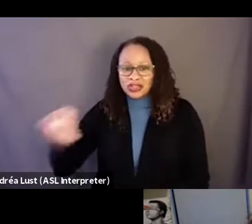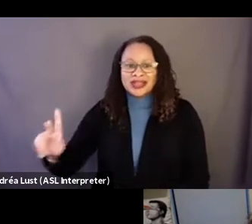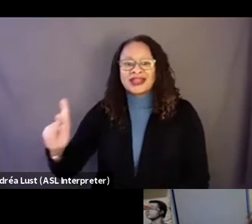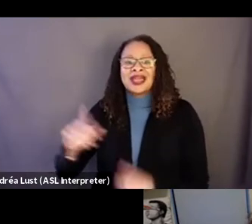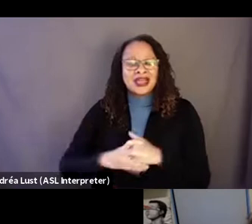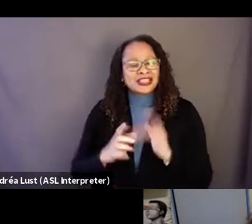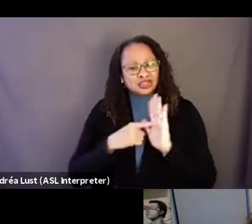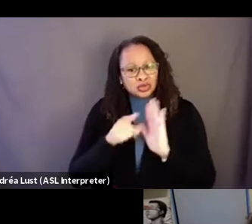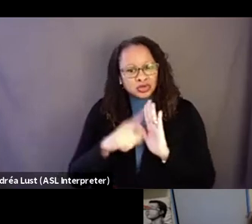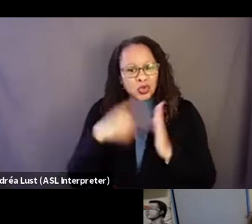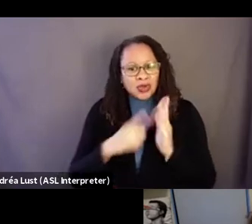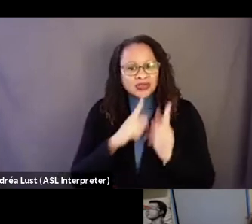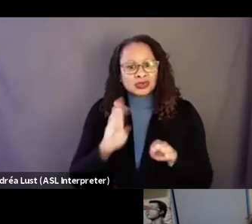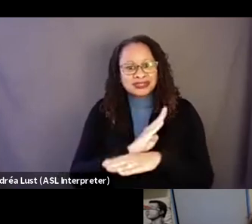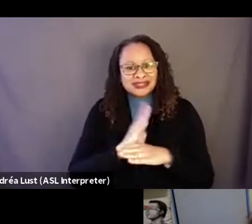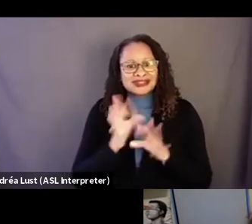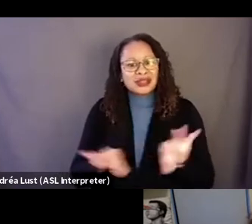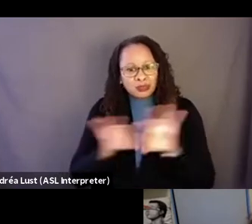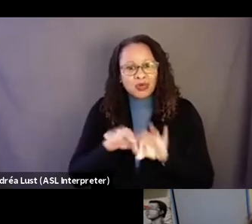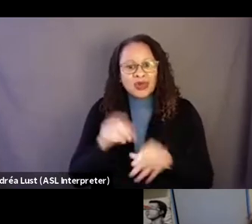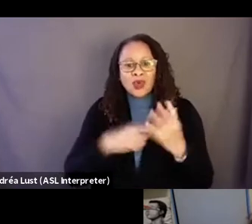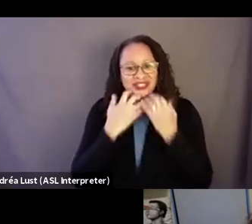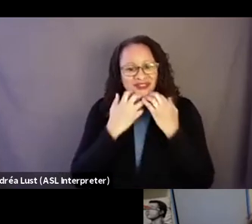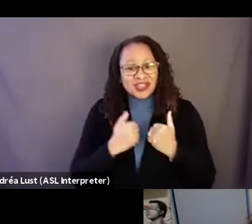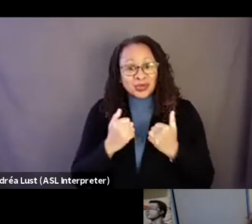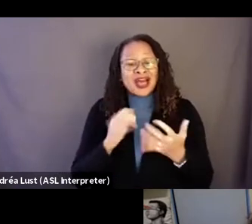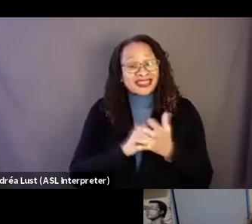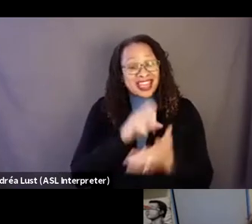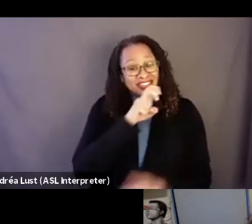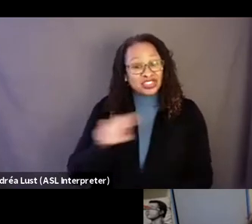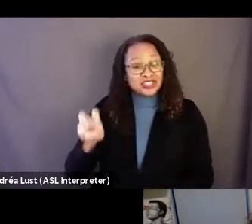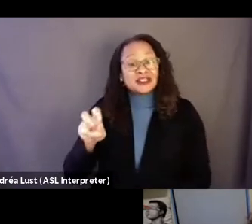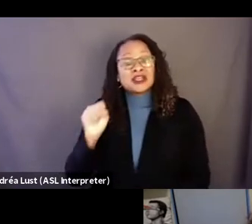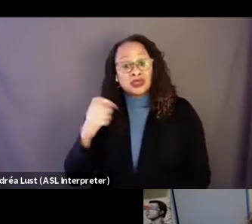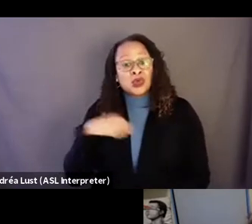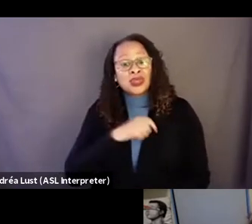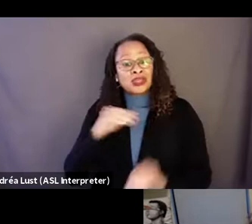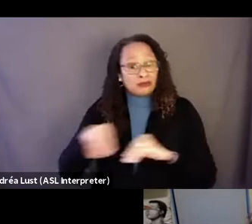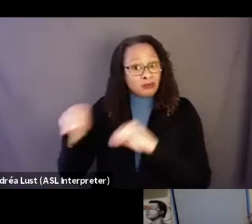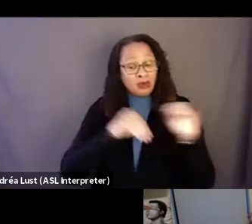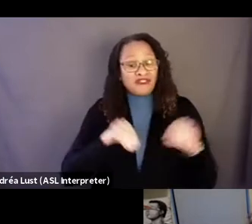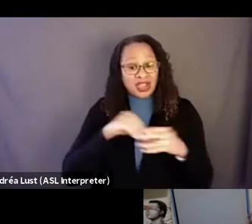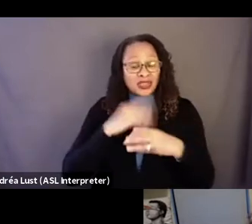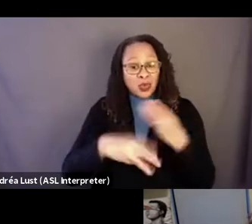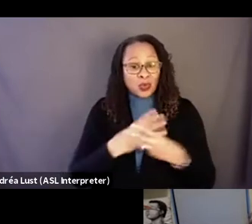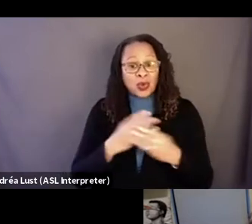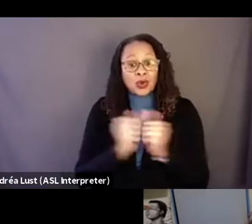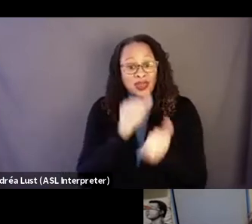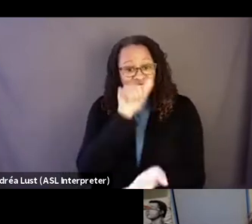What actually is valuable also shifts, so that we can move around in the world with that and leading with that.